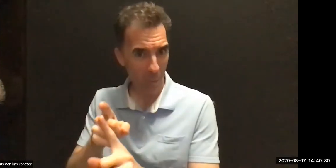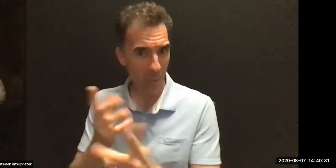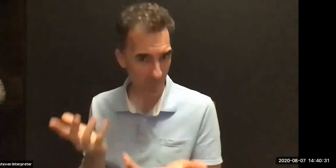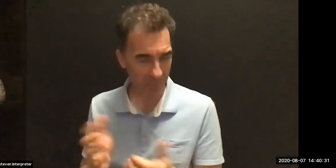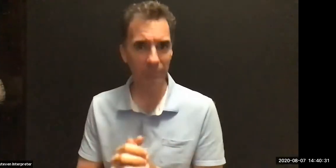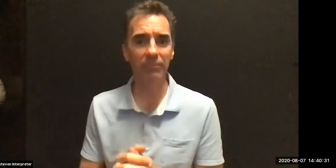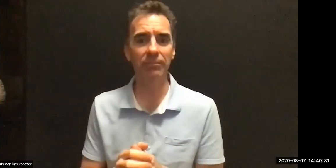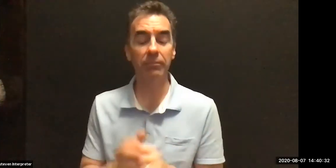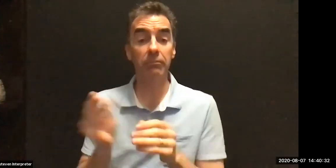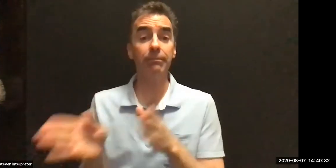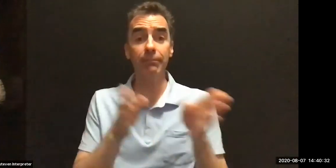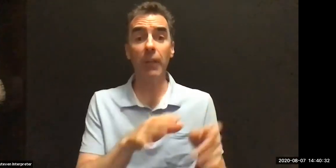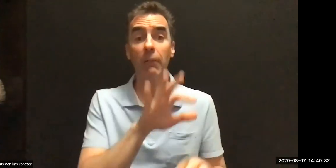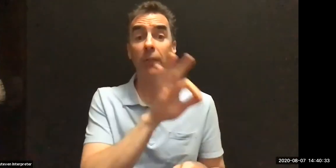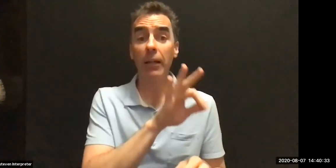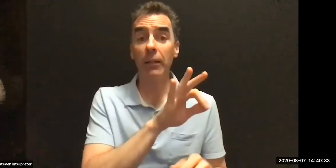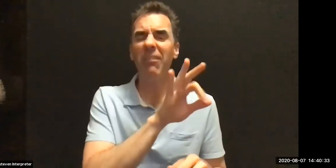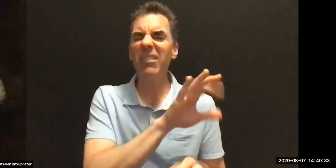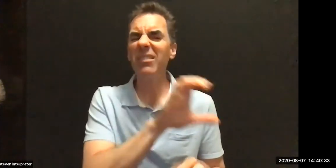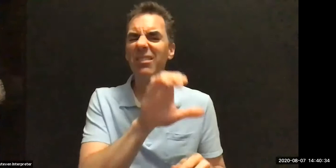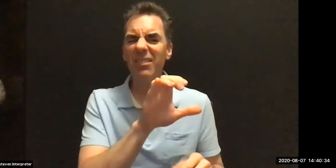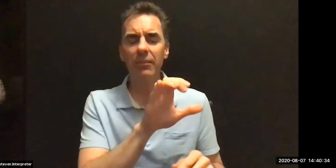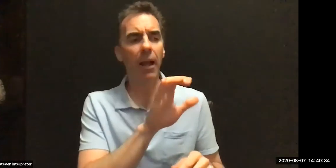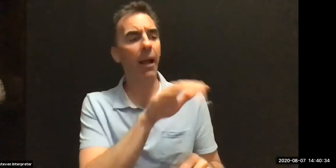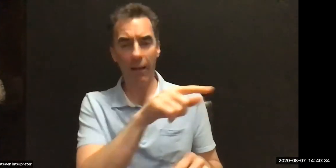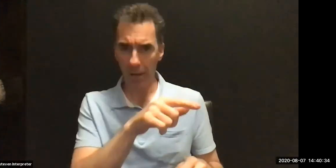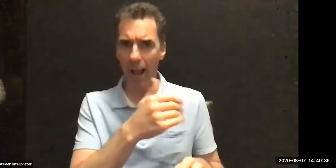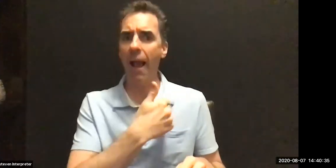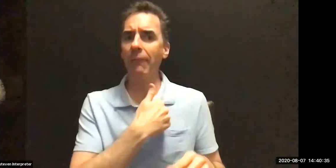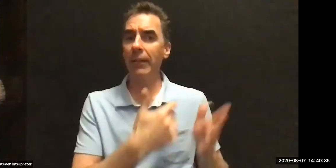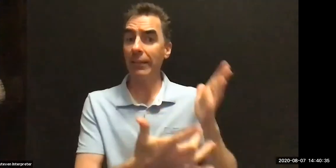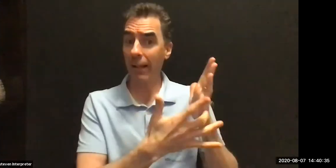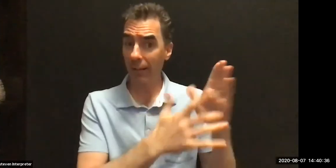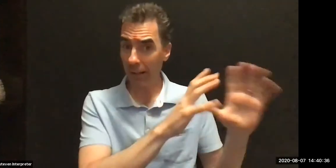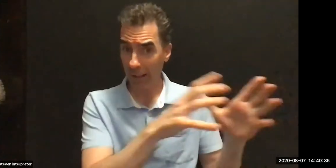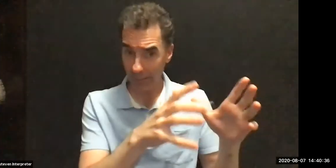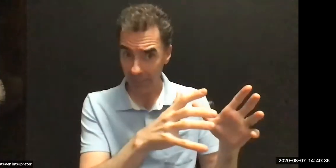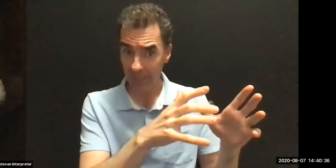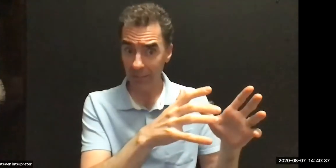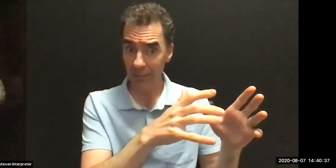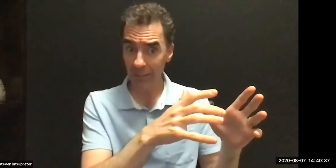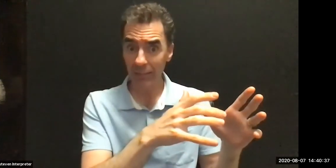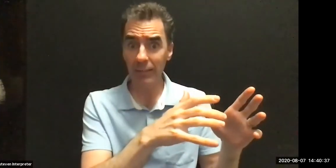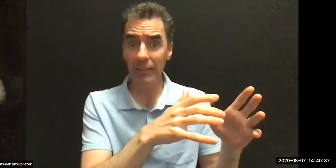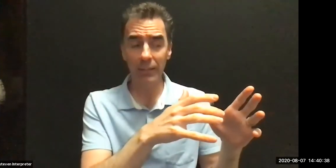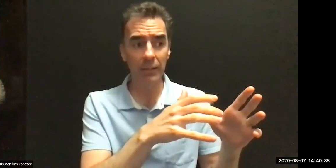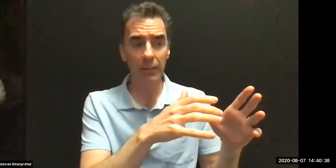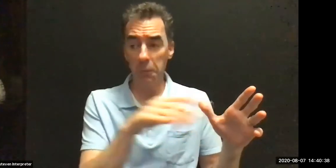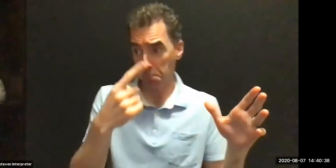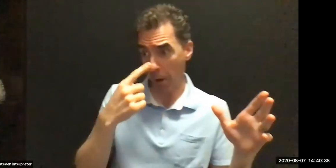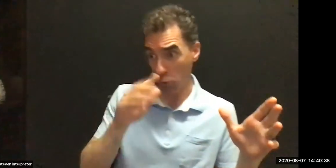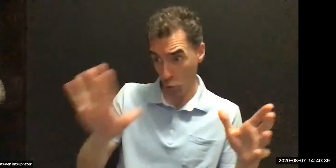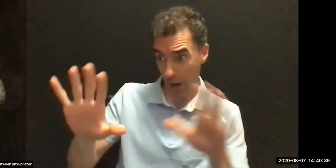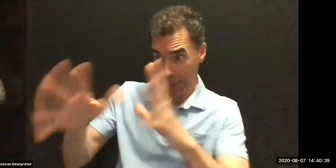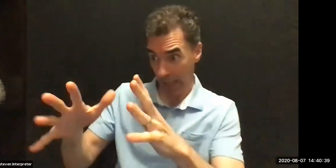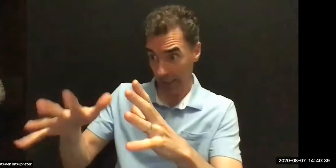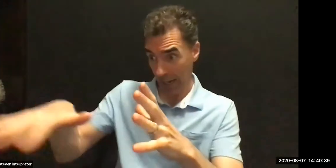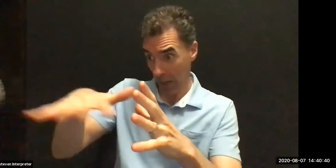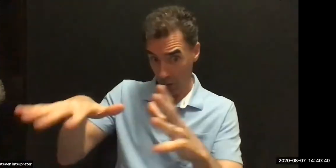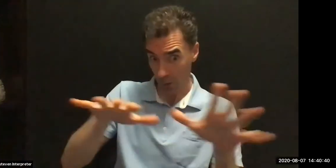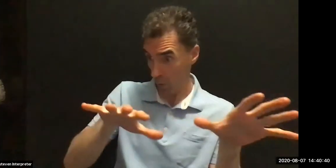Channelle Charest: Fresno City College came in with some of their technical classes as well. And basically hosted them in one of our classroom spaces. And so what it did was allow our students.